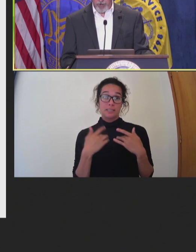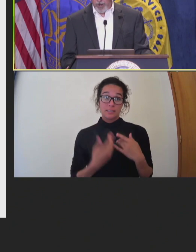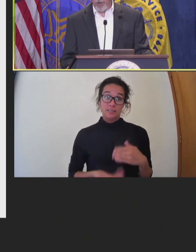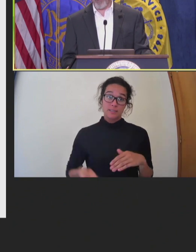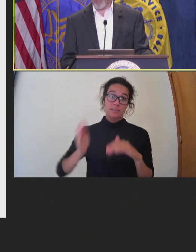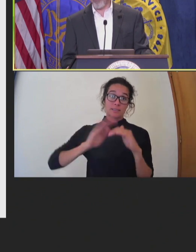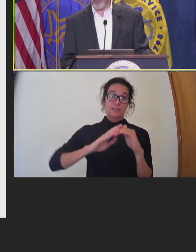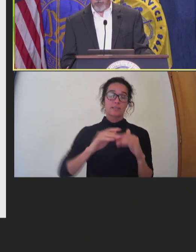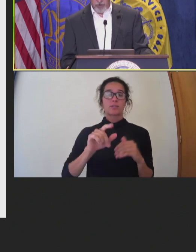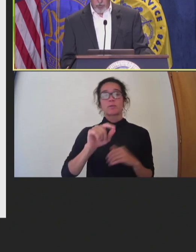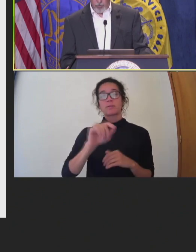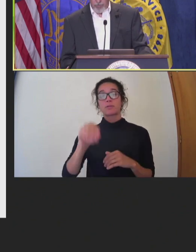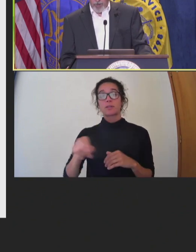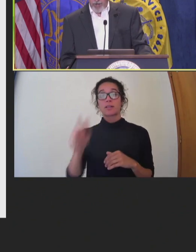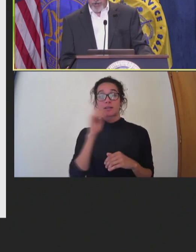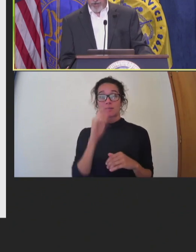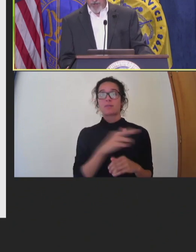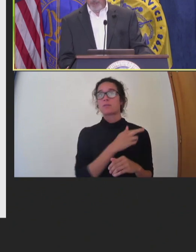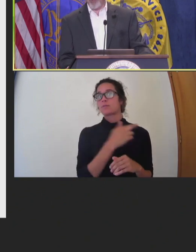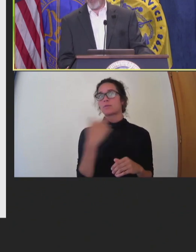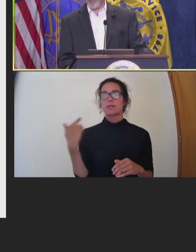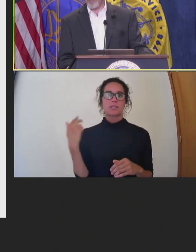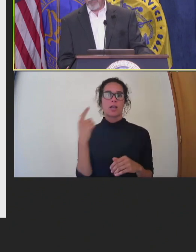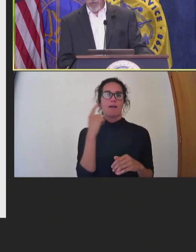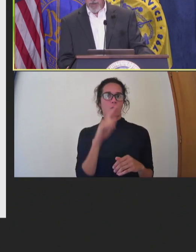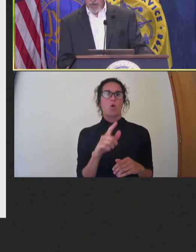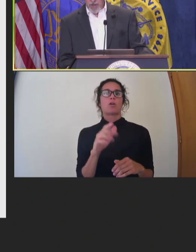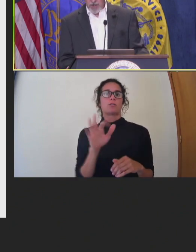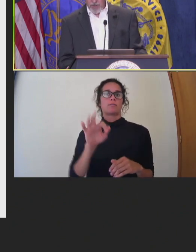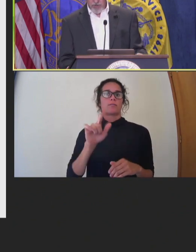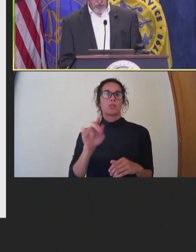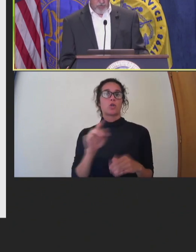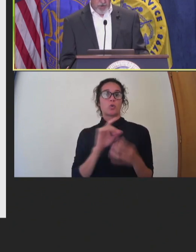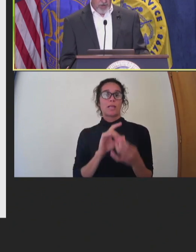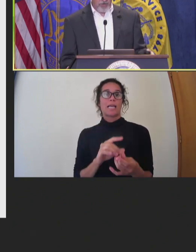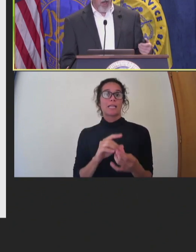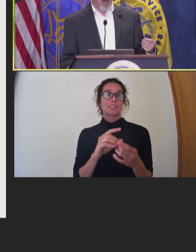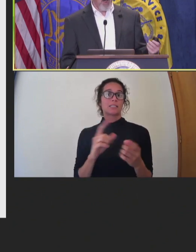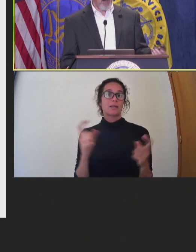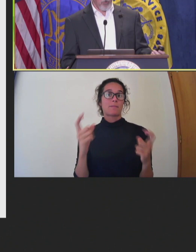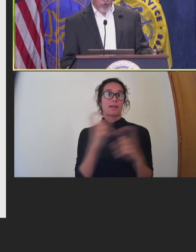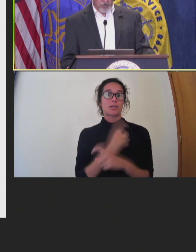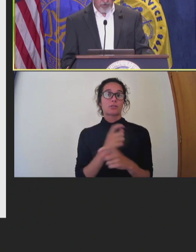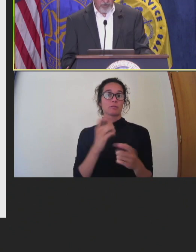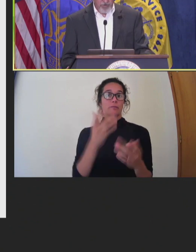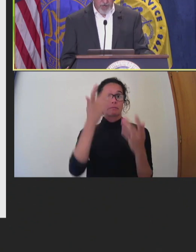complications don't plan to get vaccinated. In the surveys, higher risk is defined as